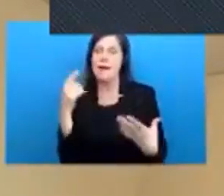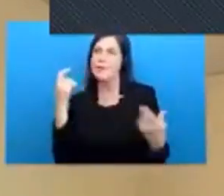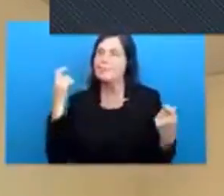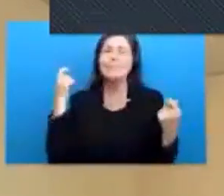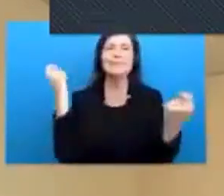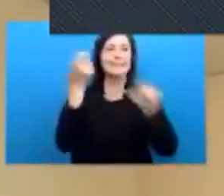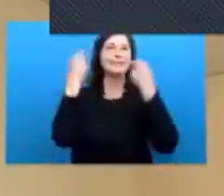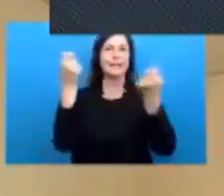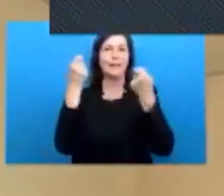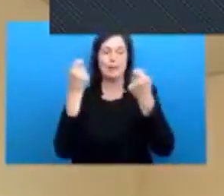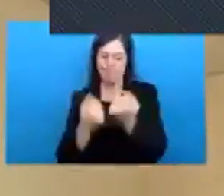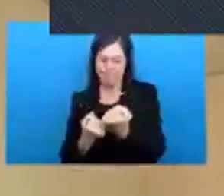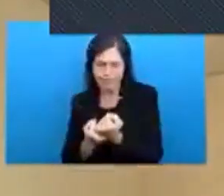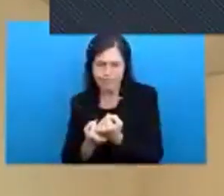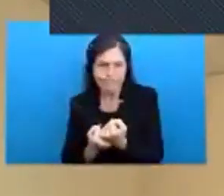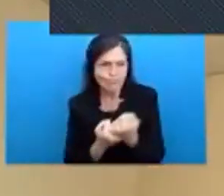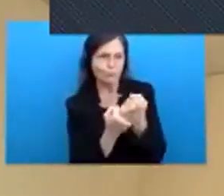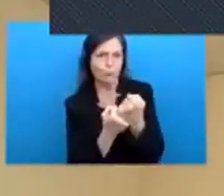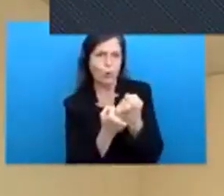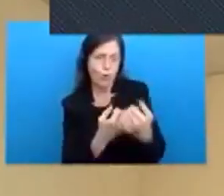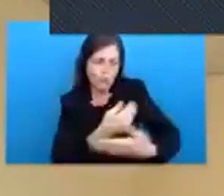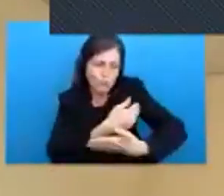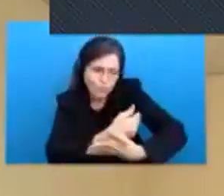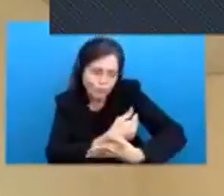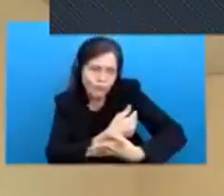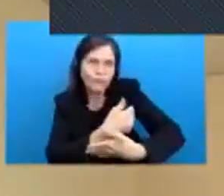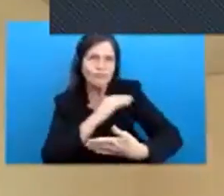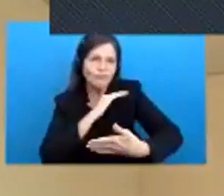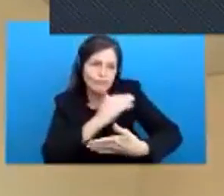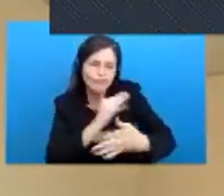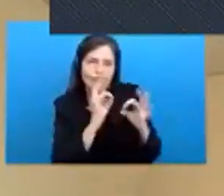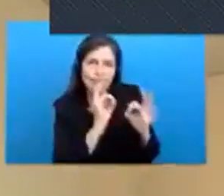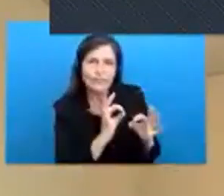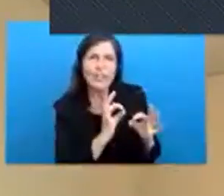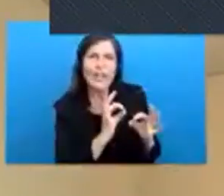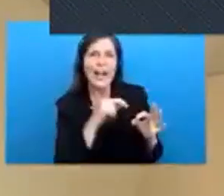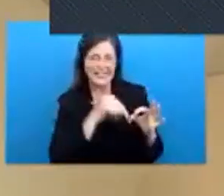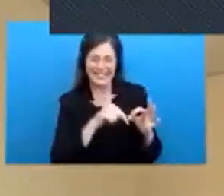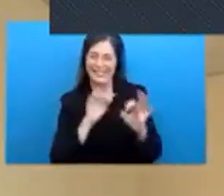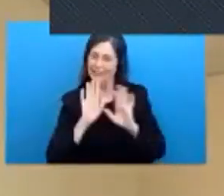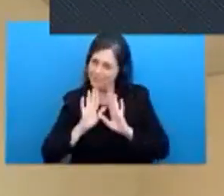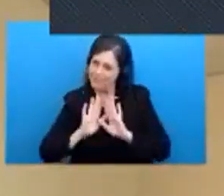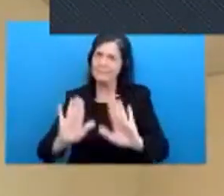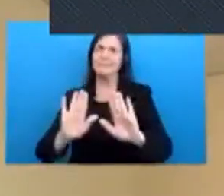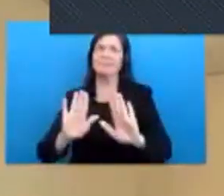virtual meet uh as you must